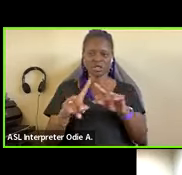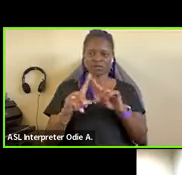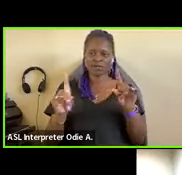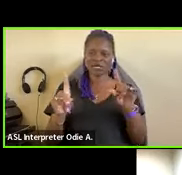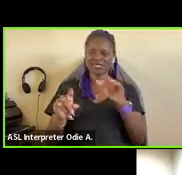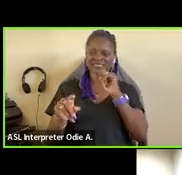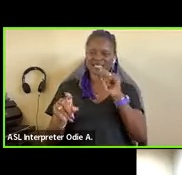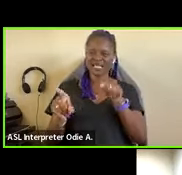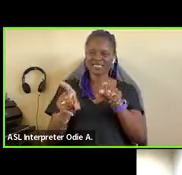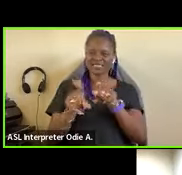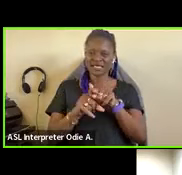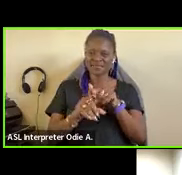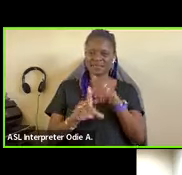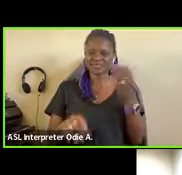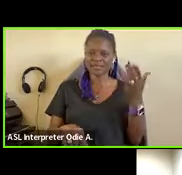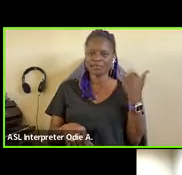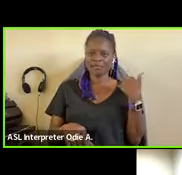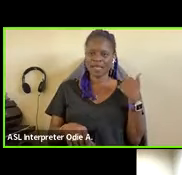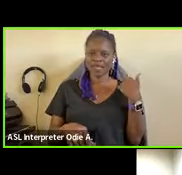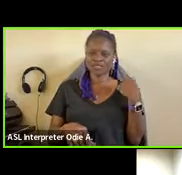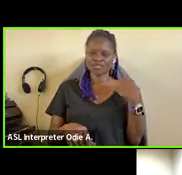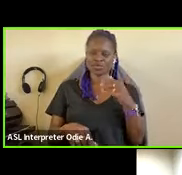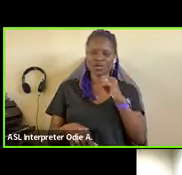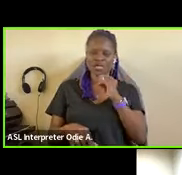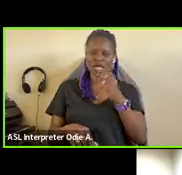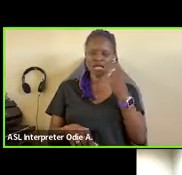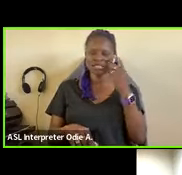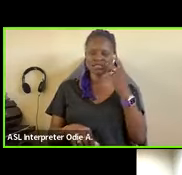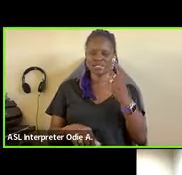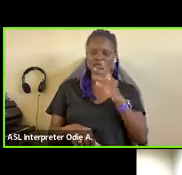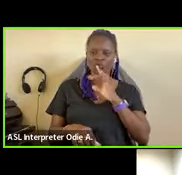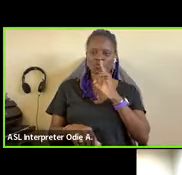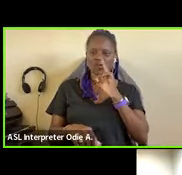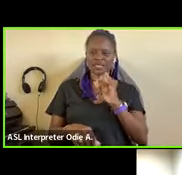we aren't seeing the really negative outcomes, such as increased